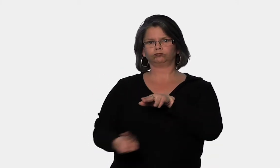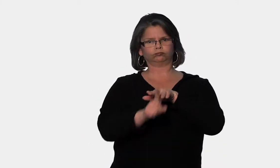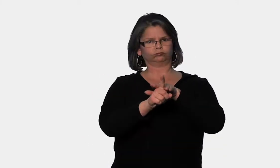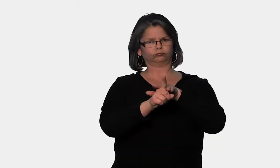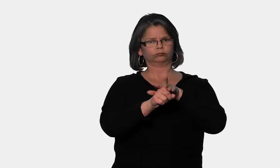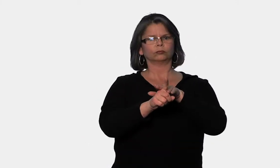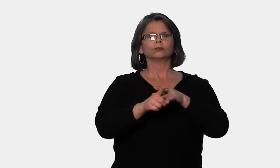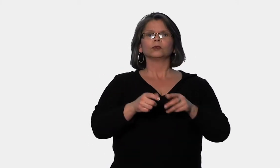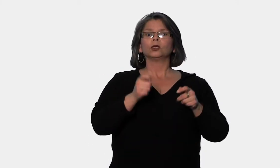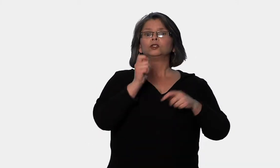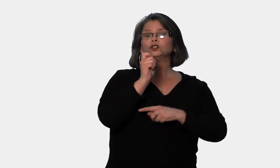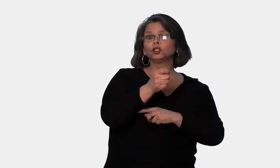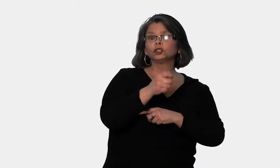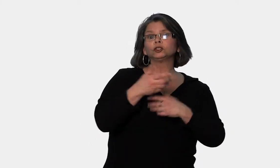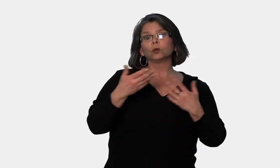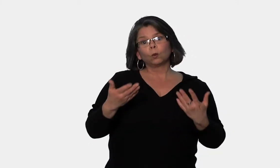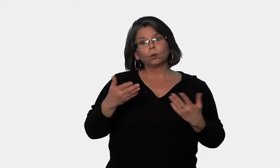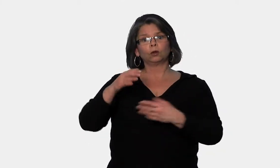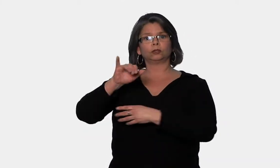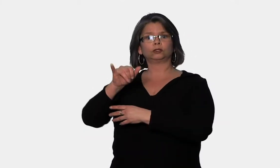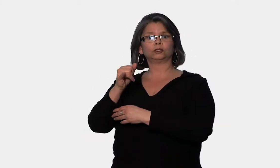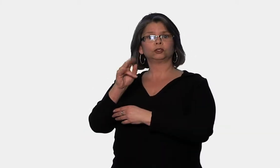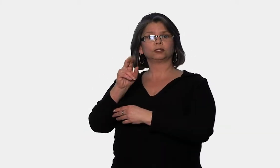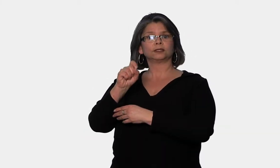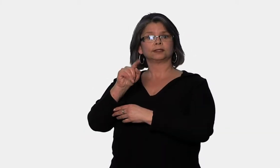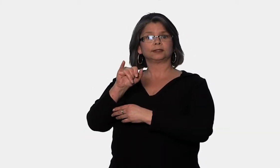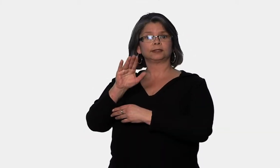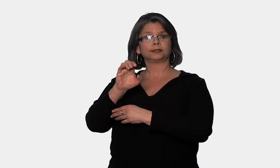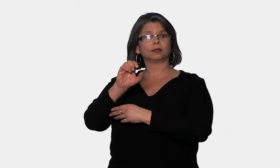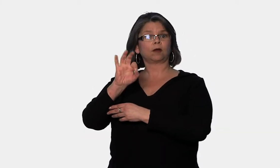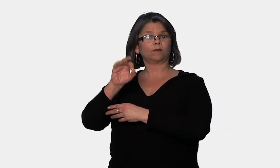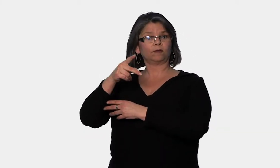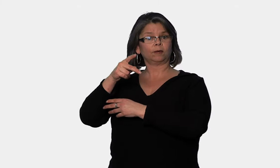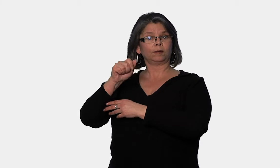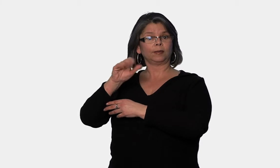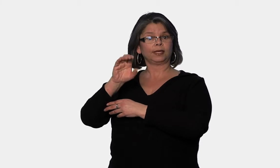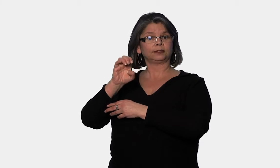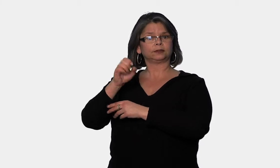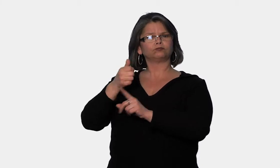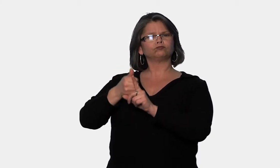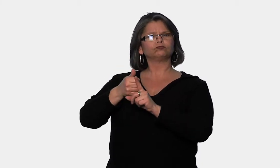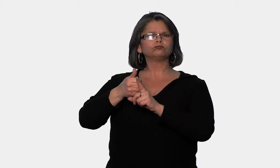and a judge or justice of the peace